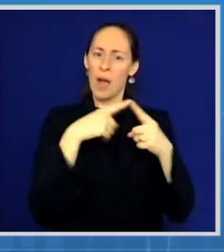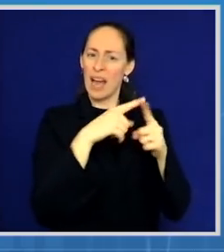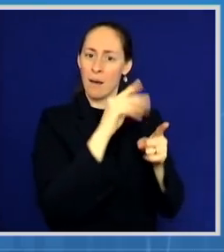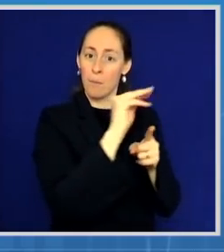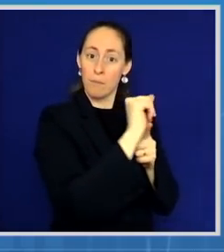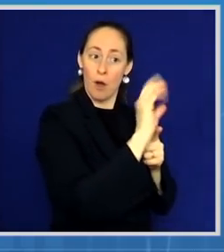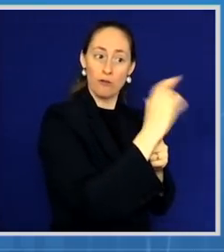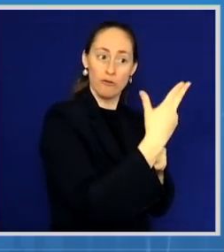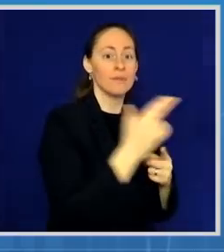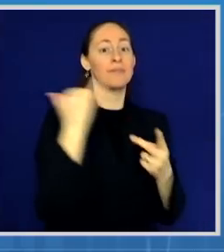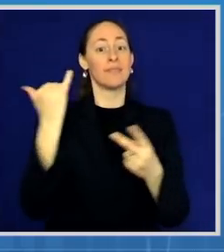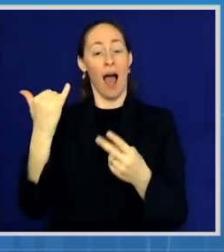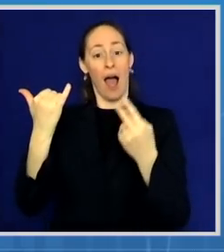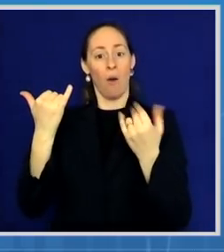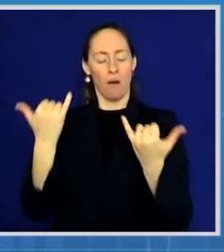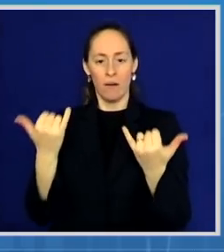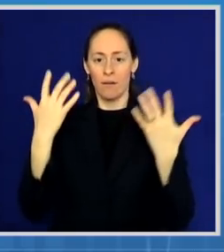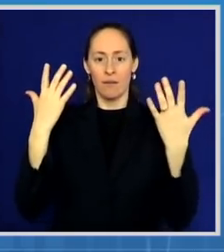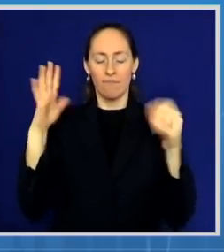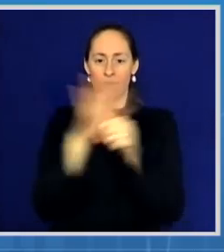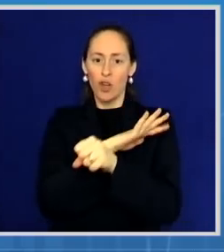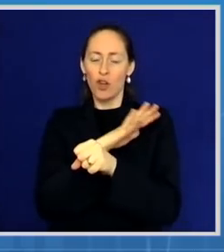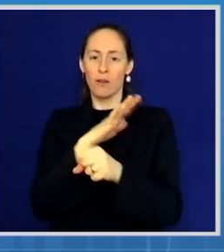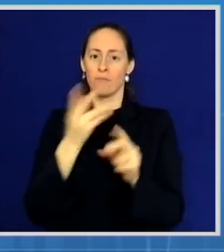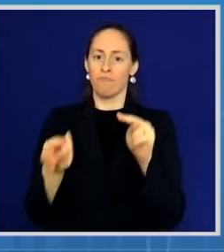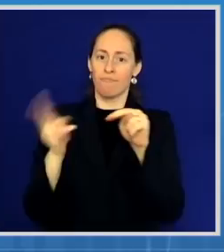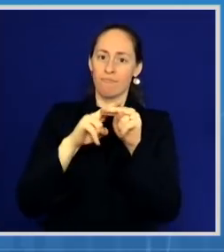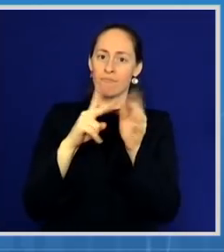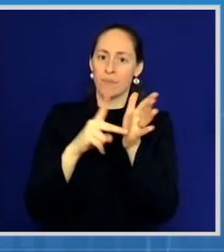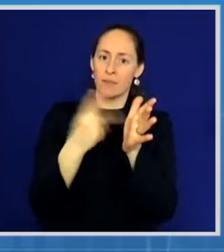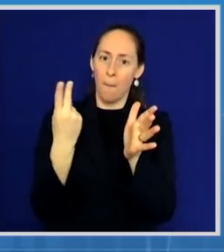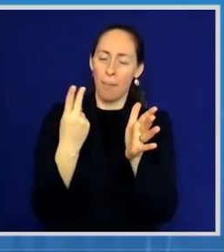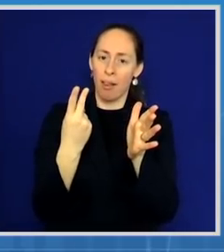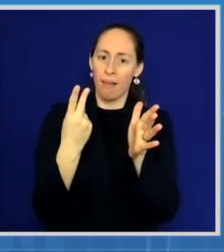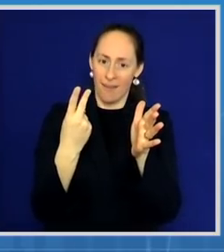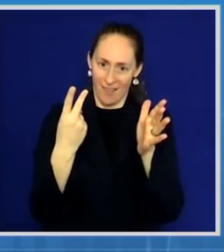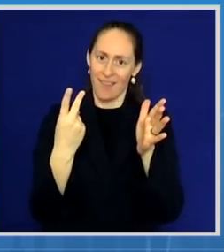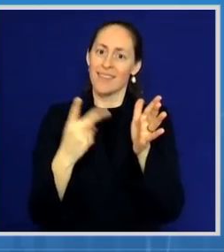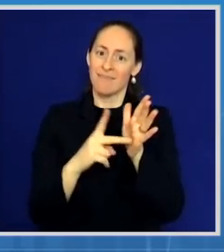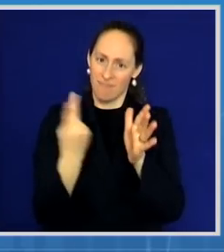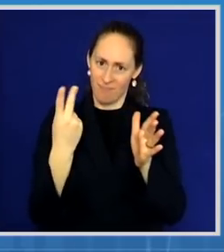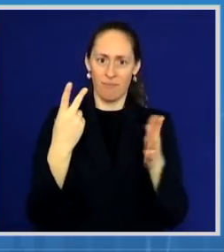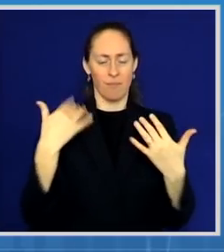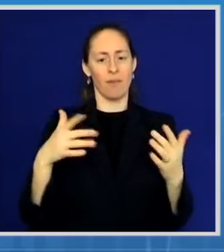That's 100 million, nearly 40 percent of all adult Americans